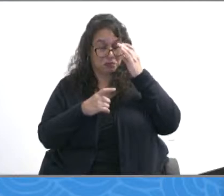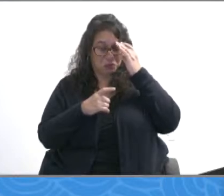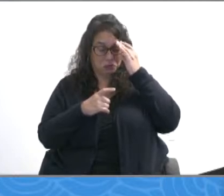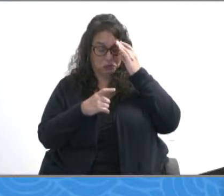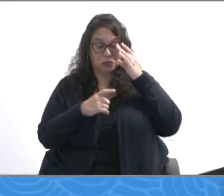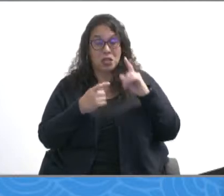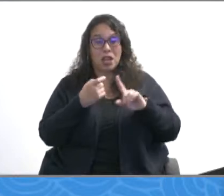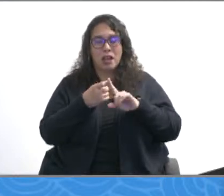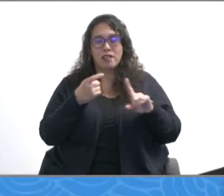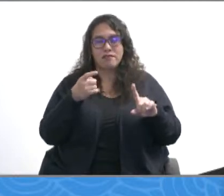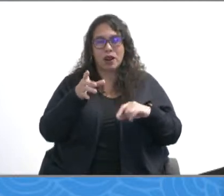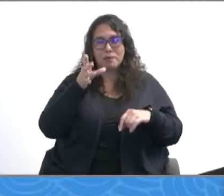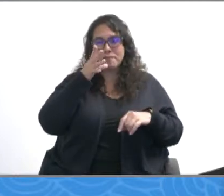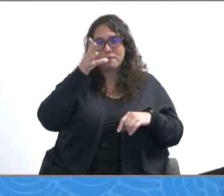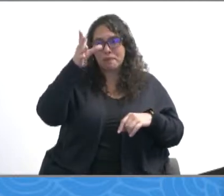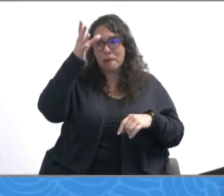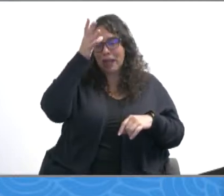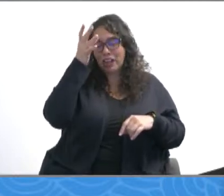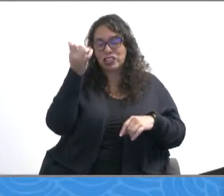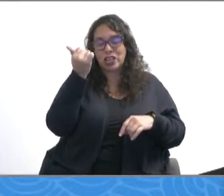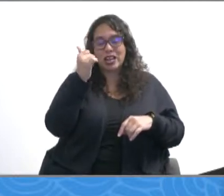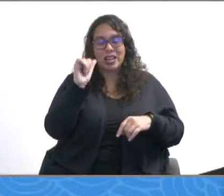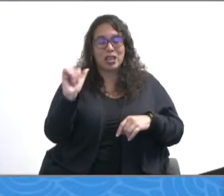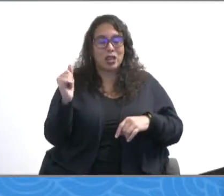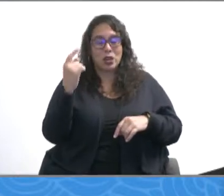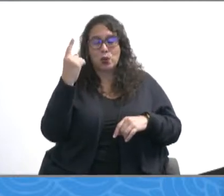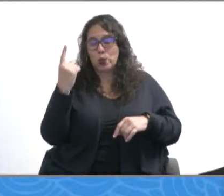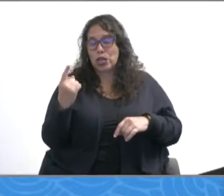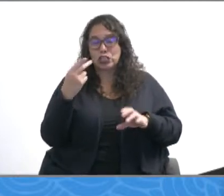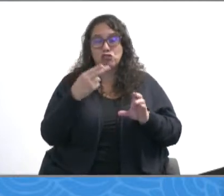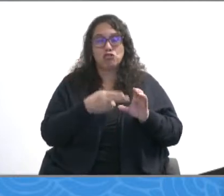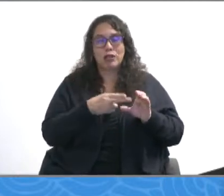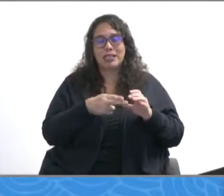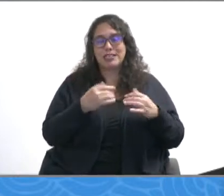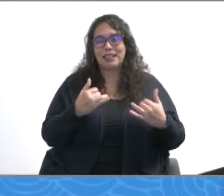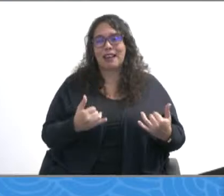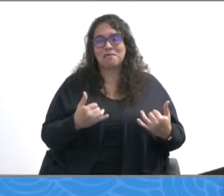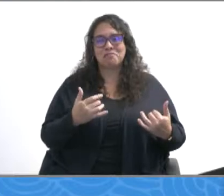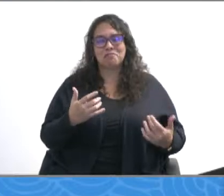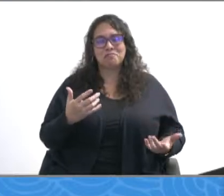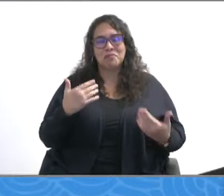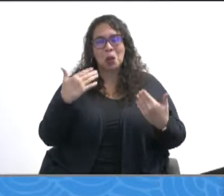or any of those joining us today? Feel free to unmute and address our best team.